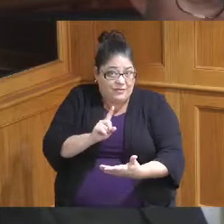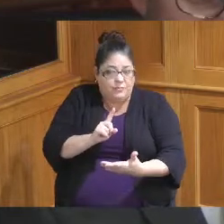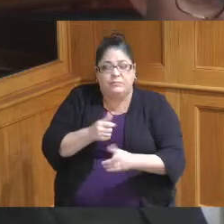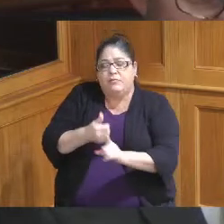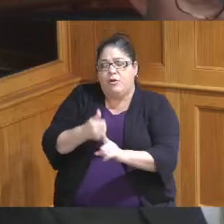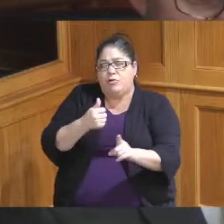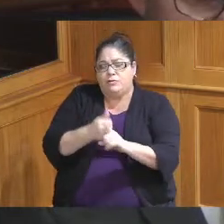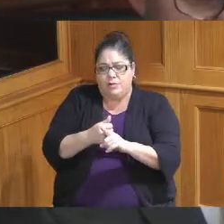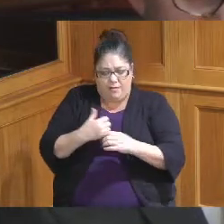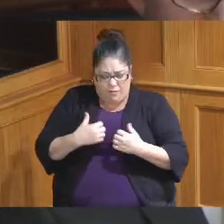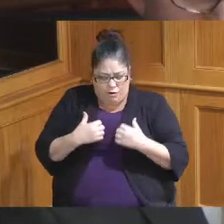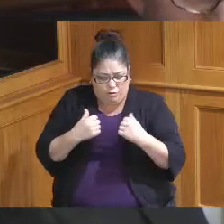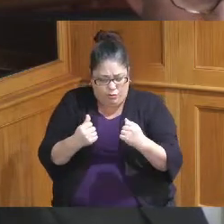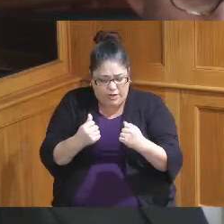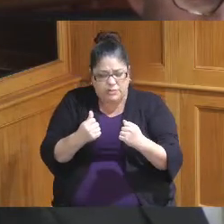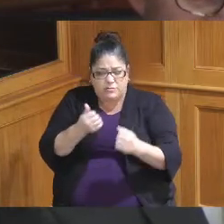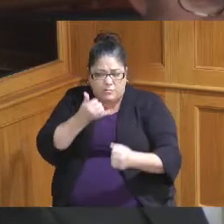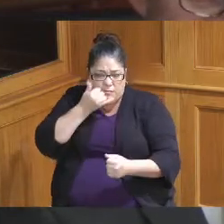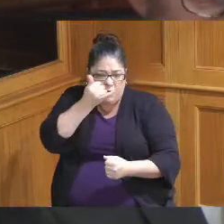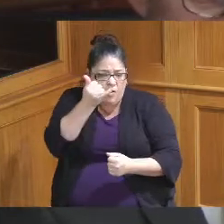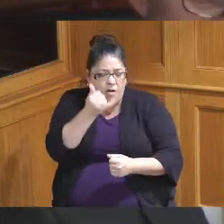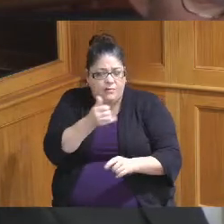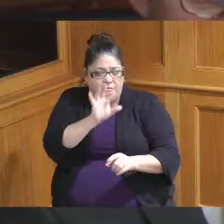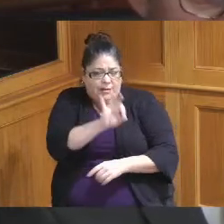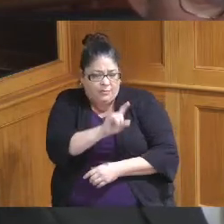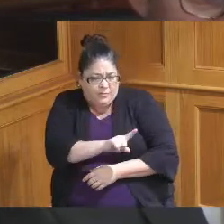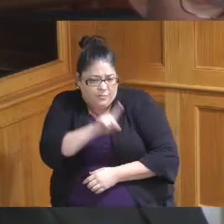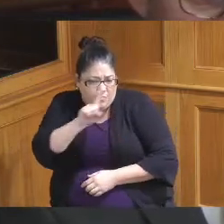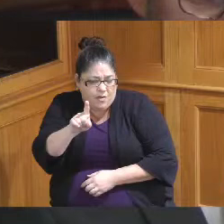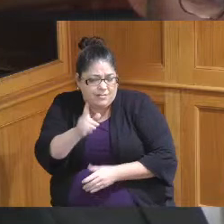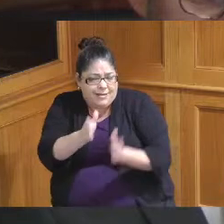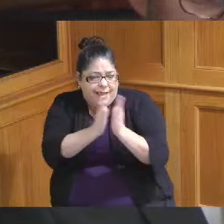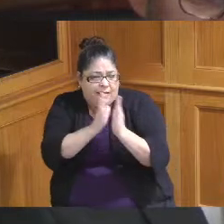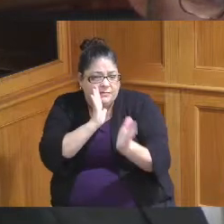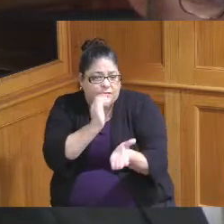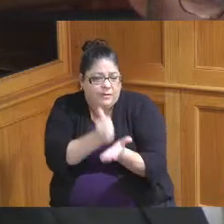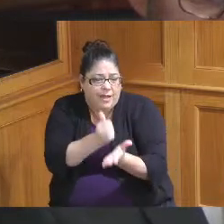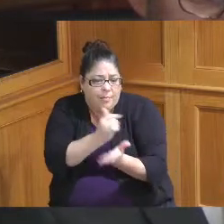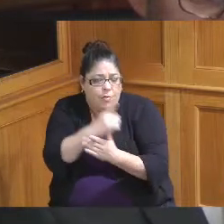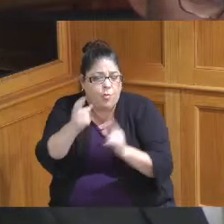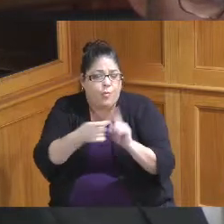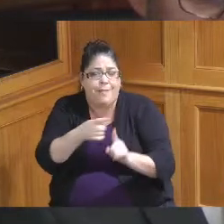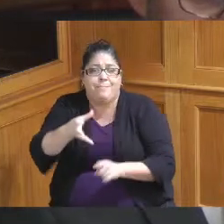courage and resourcefulness Beyond her years by calling 911 when her mother experienced a health